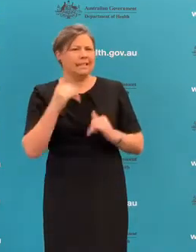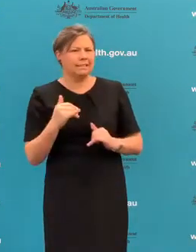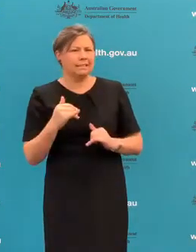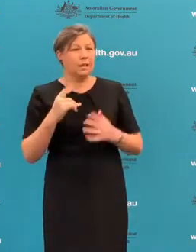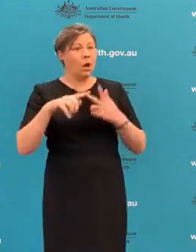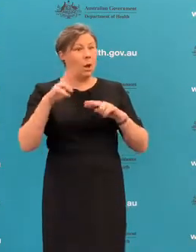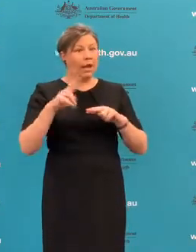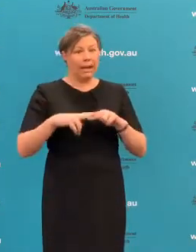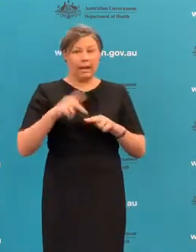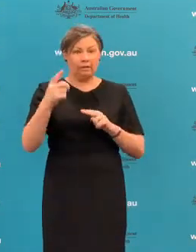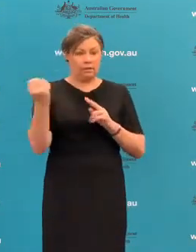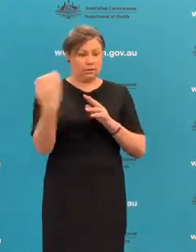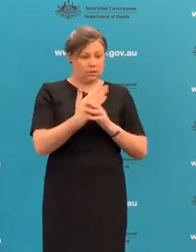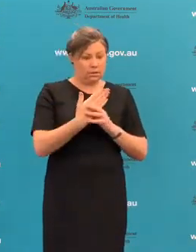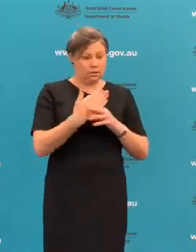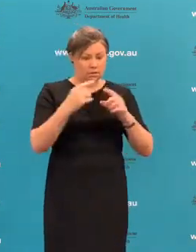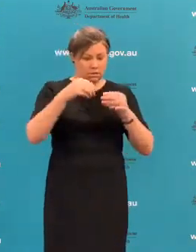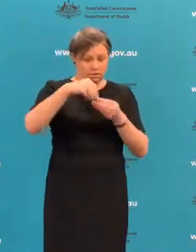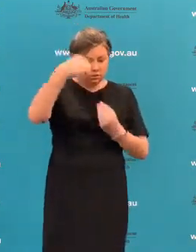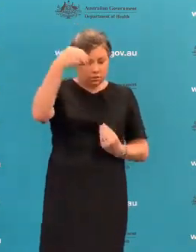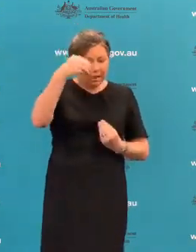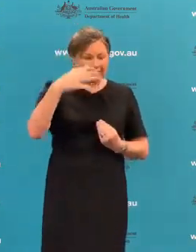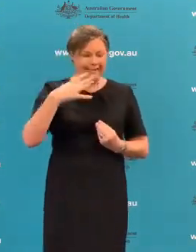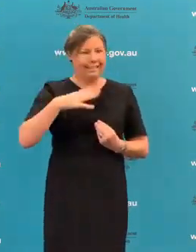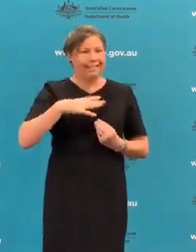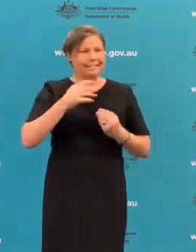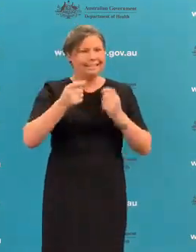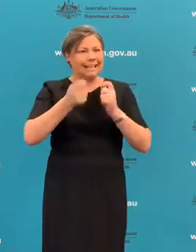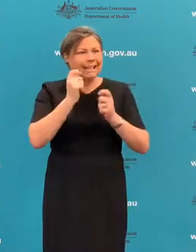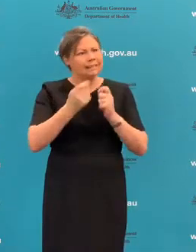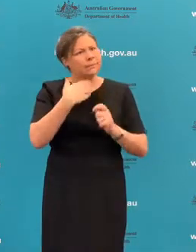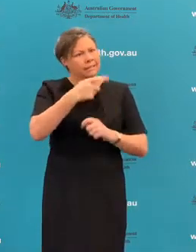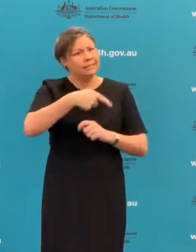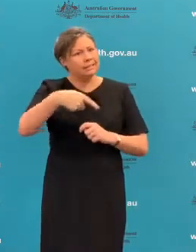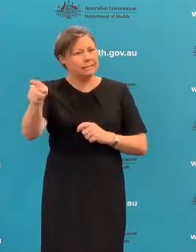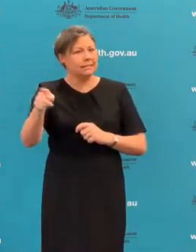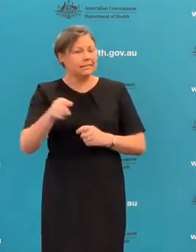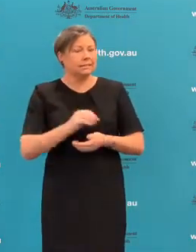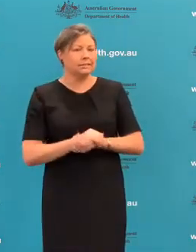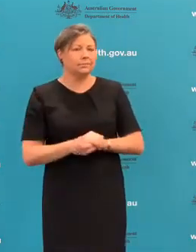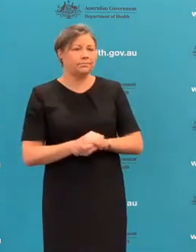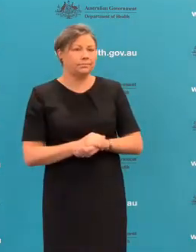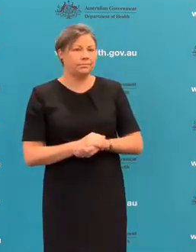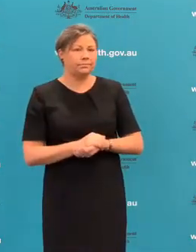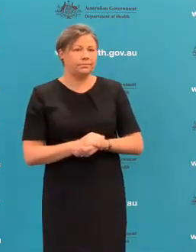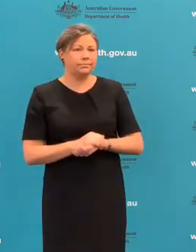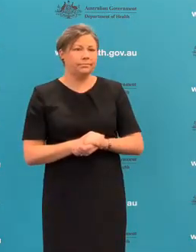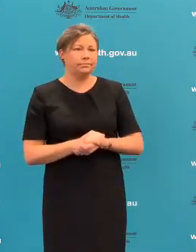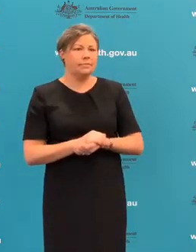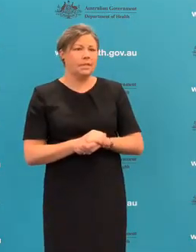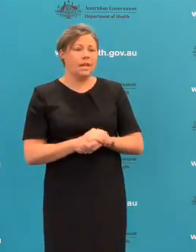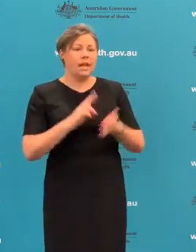in the breast cancer, bowel cancer or cervical cancer screening please make an appointment. The National Bowel Cancer Screening Program in the